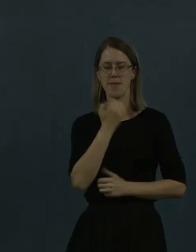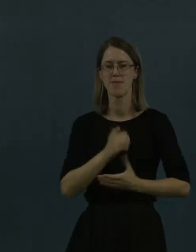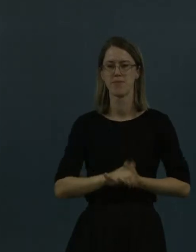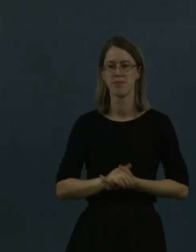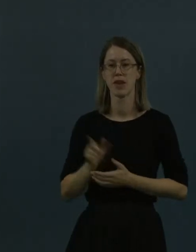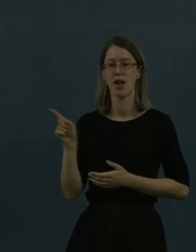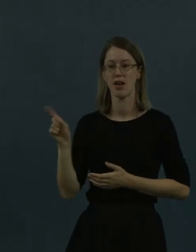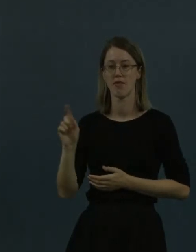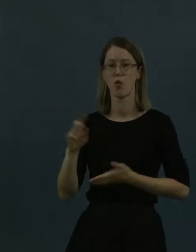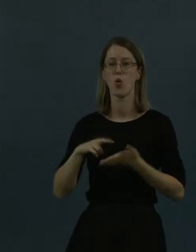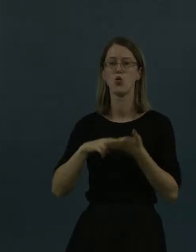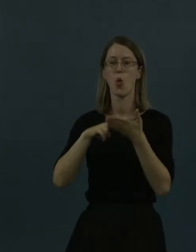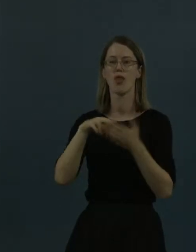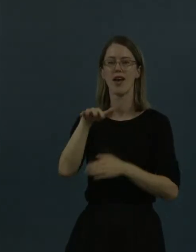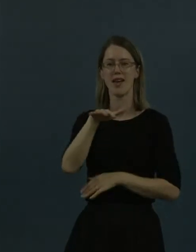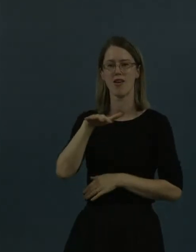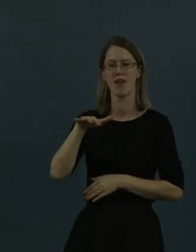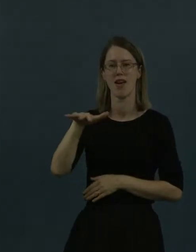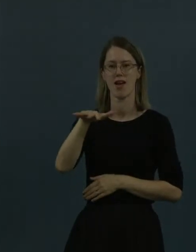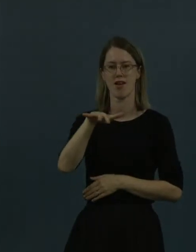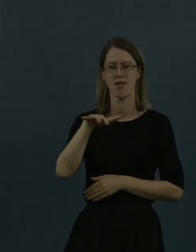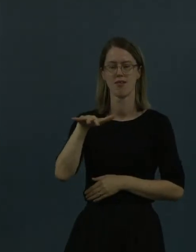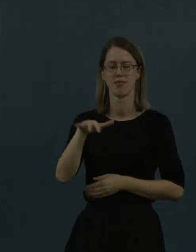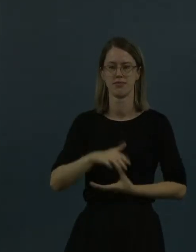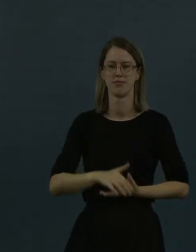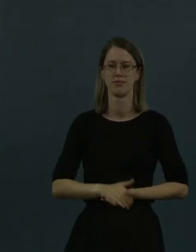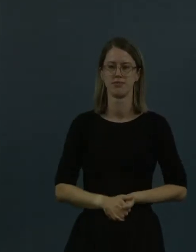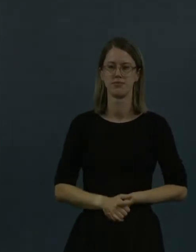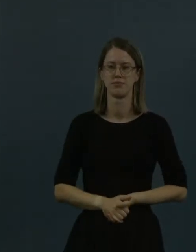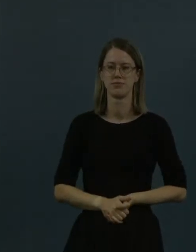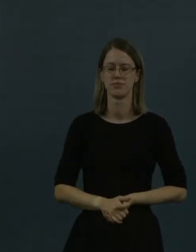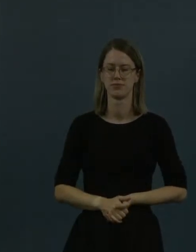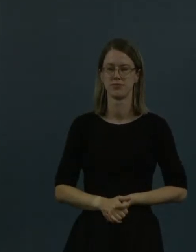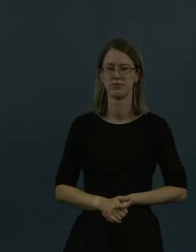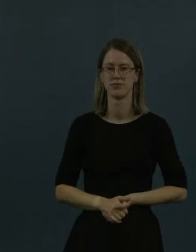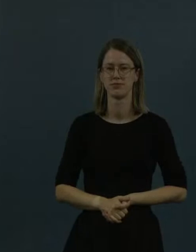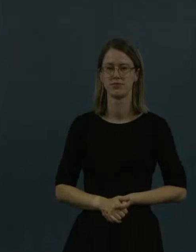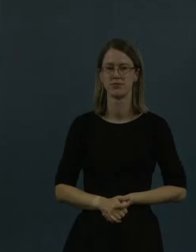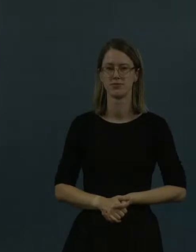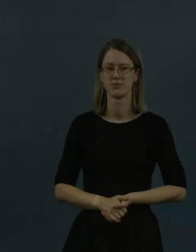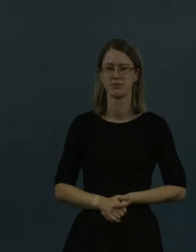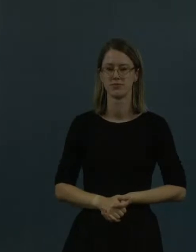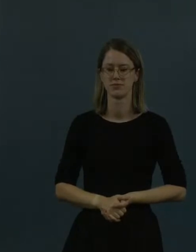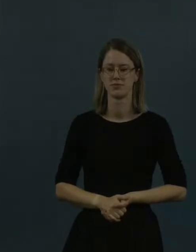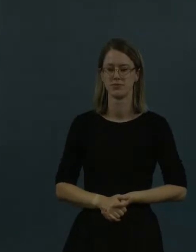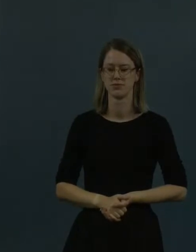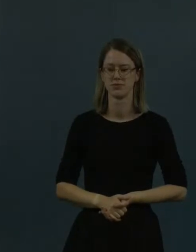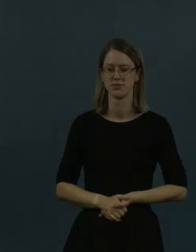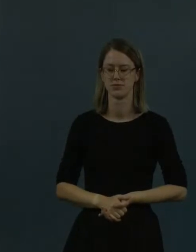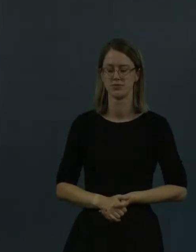admissions, and this is for the Northern Region